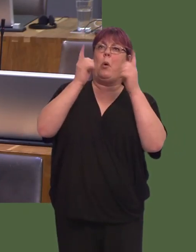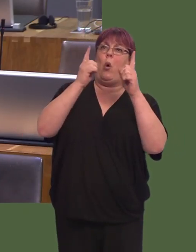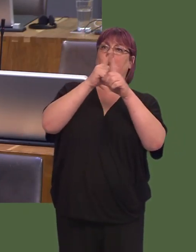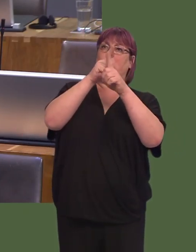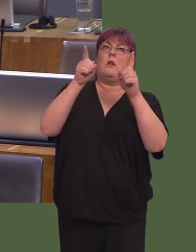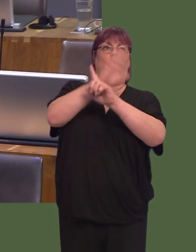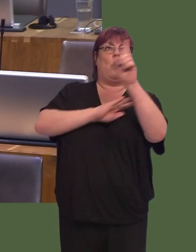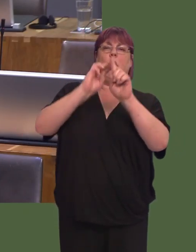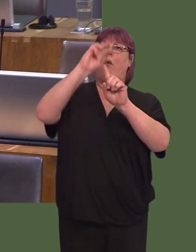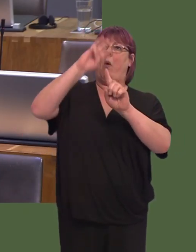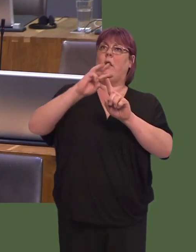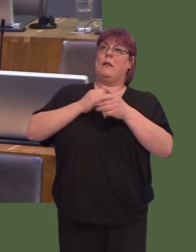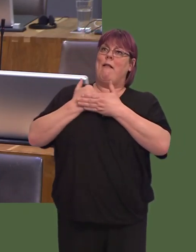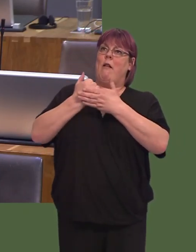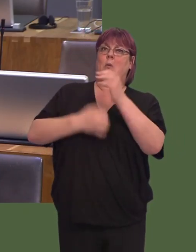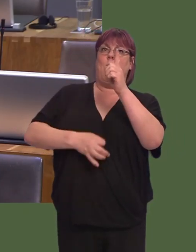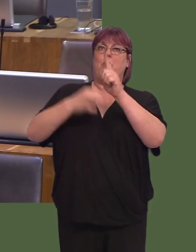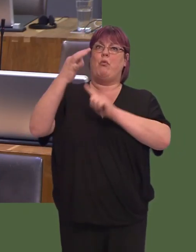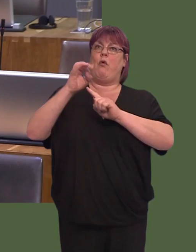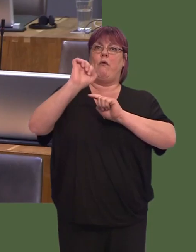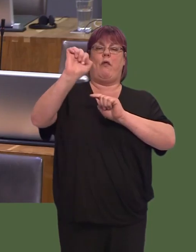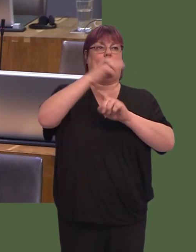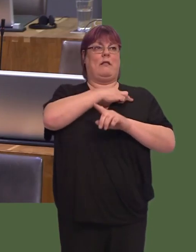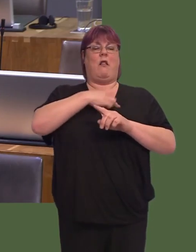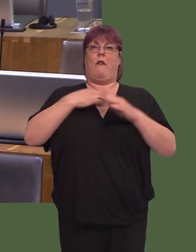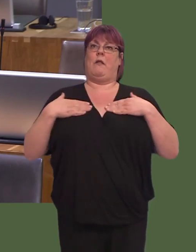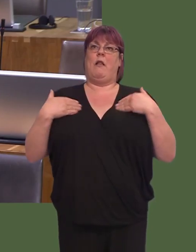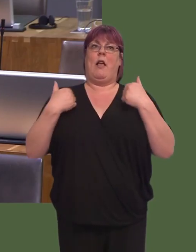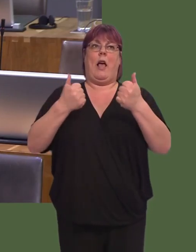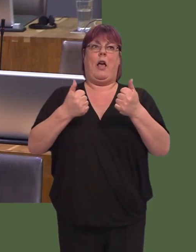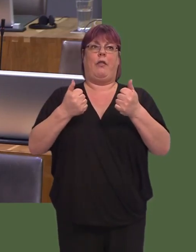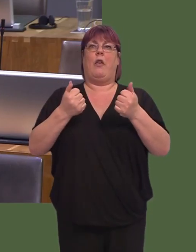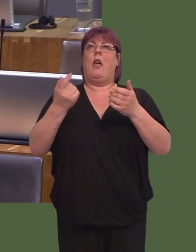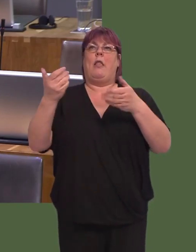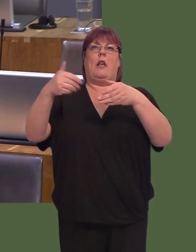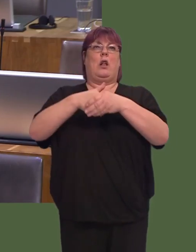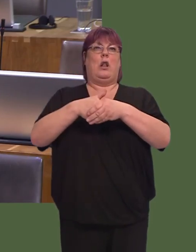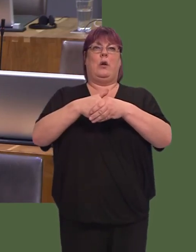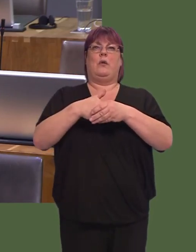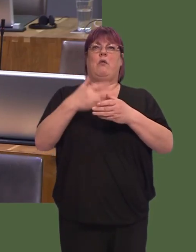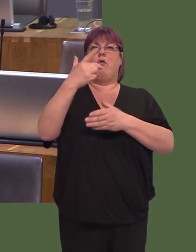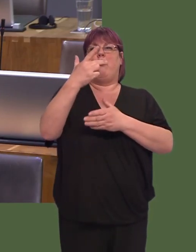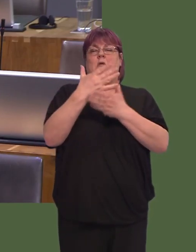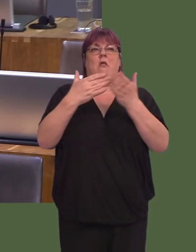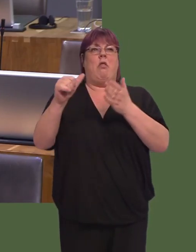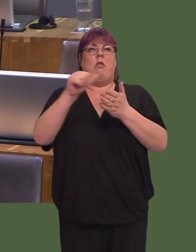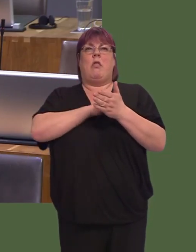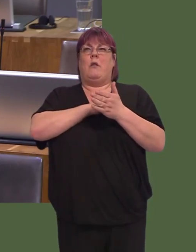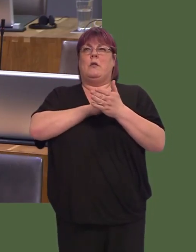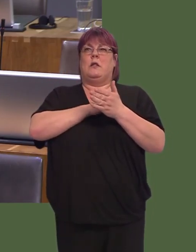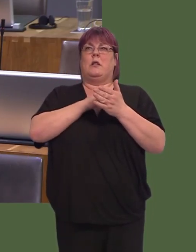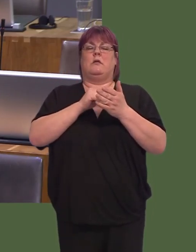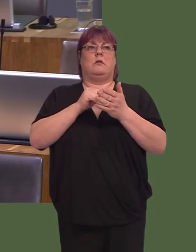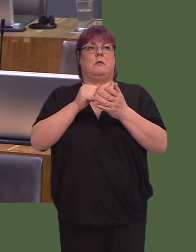health and well-being at work, and has already supported around 3,500 employers in Wales, which represents about 36 per cent of the working population of Wales.